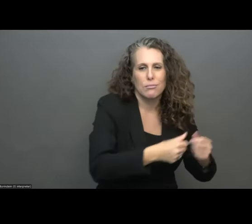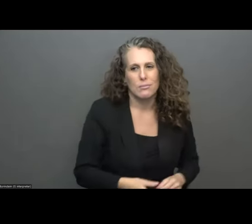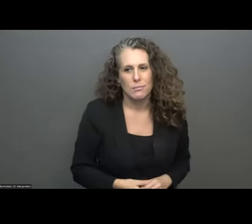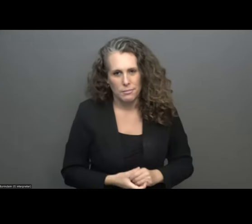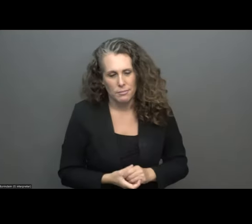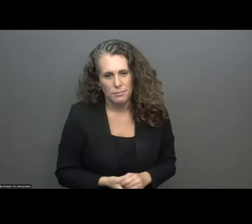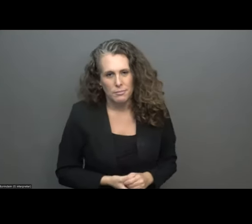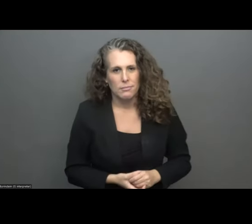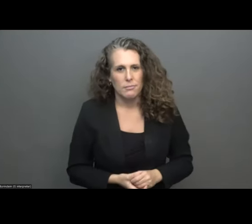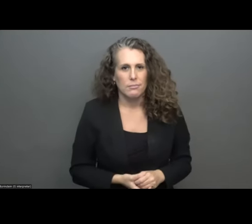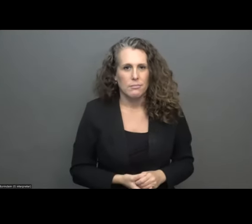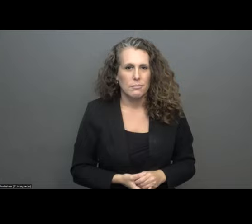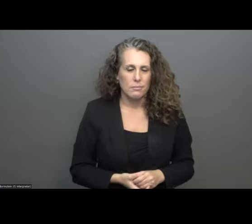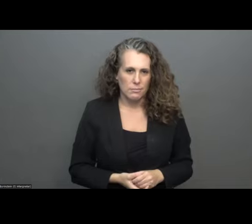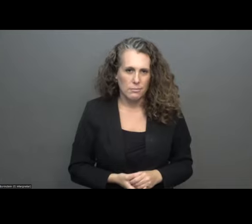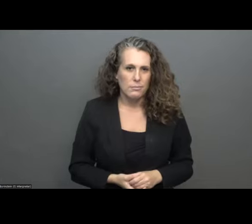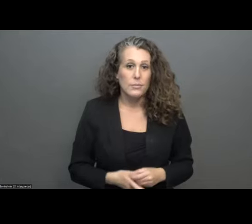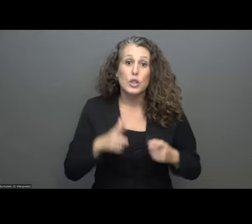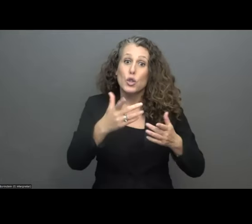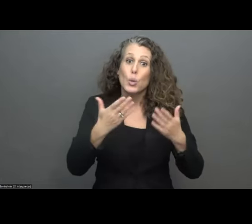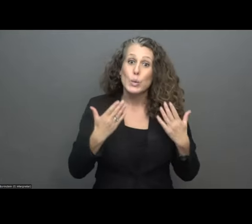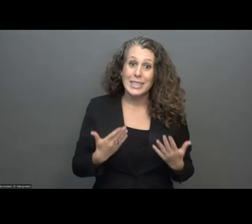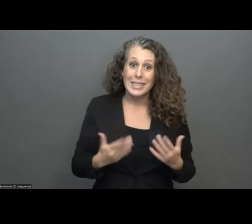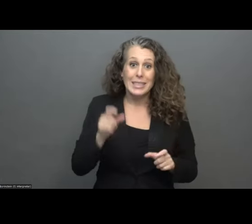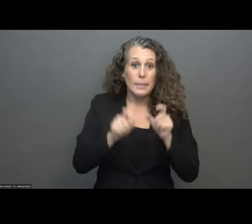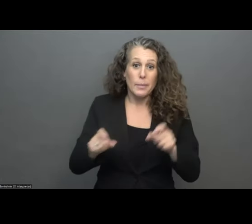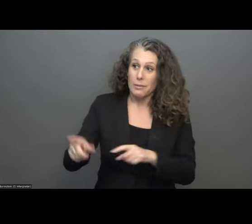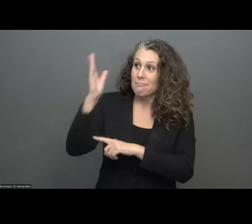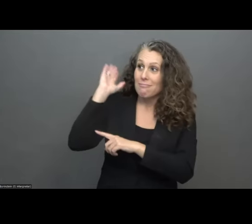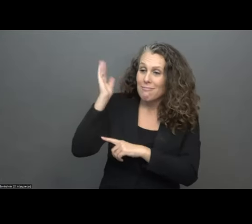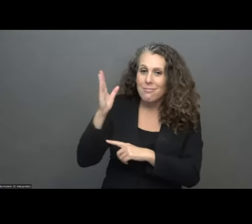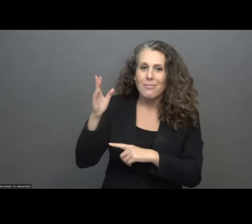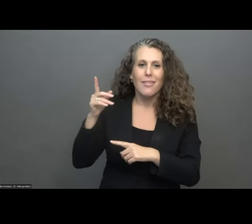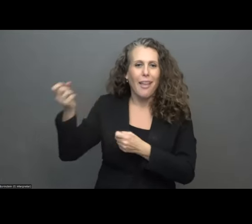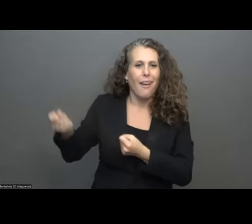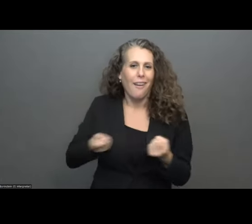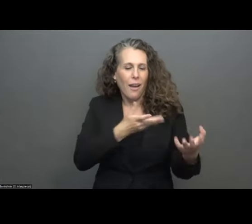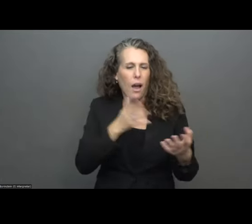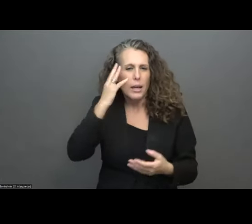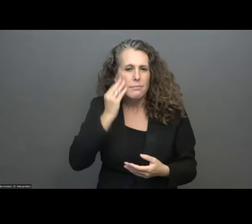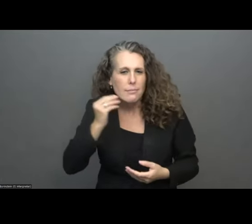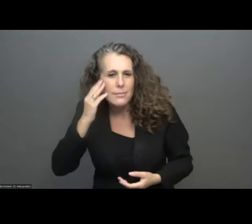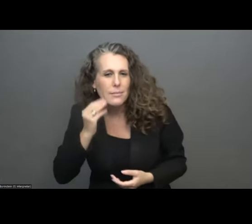small don't have your models have a high priests access even if you don't follow a person or